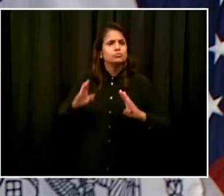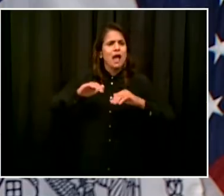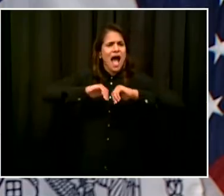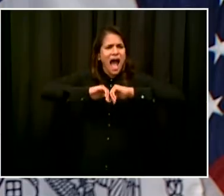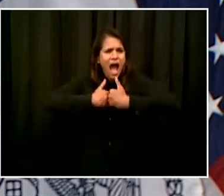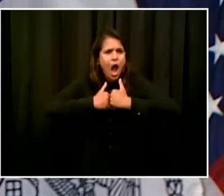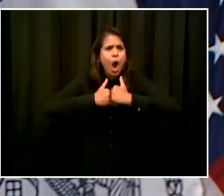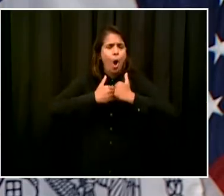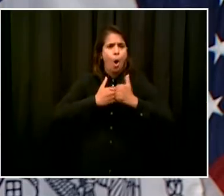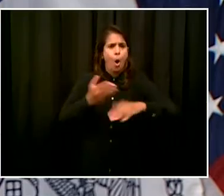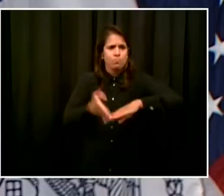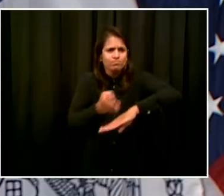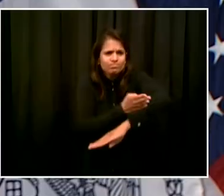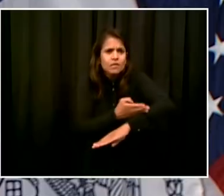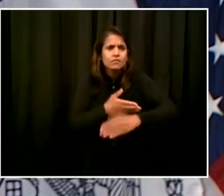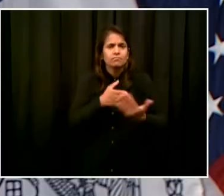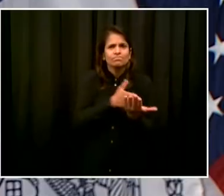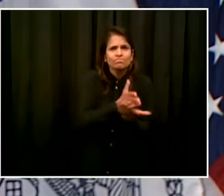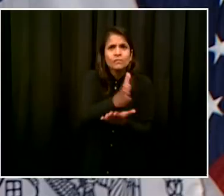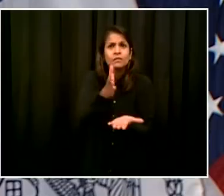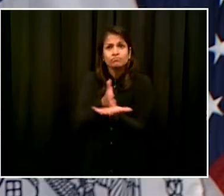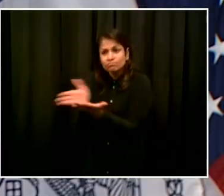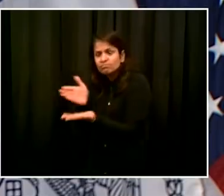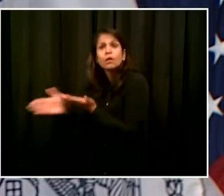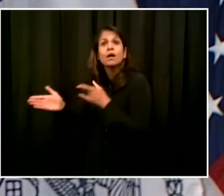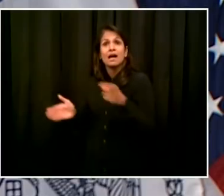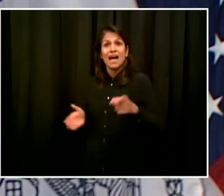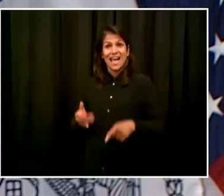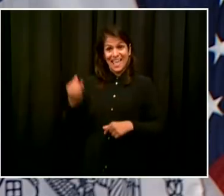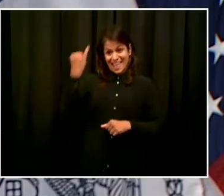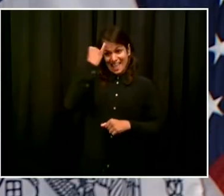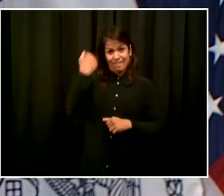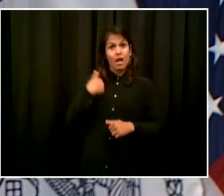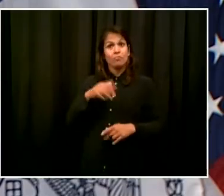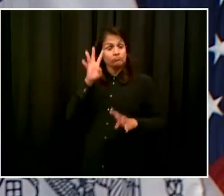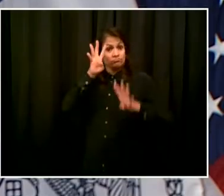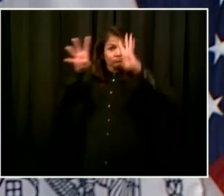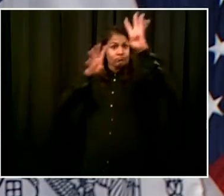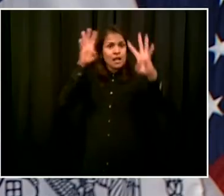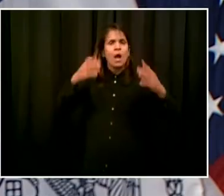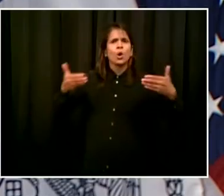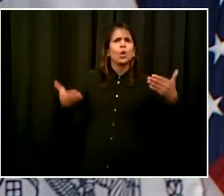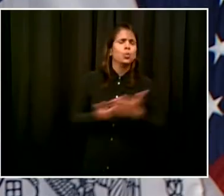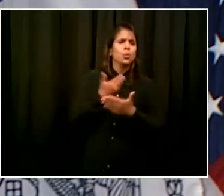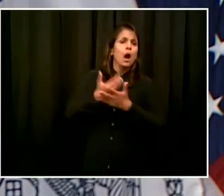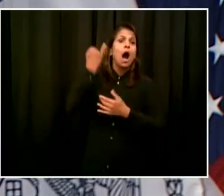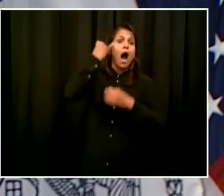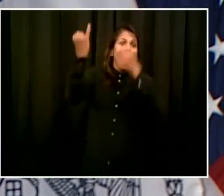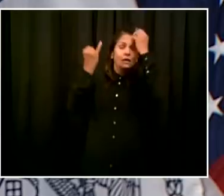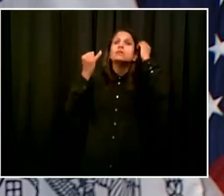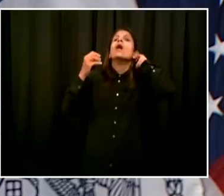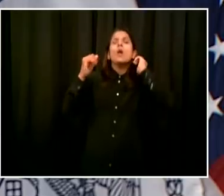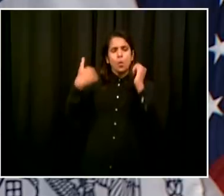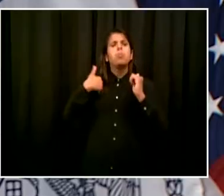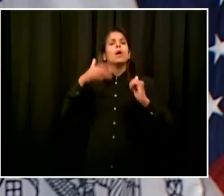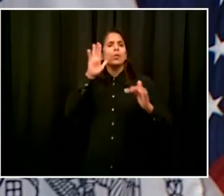BEYOND WHAT WE CAN DO CLOALLY. IF IT IS ADDRESSED APPROPRIATE, I THINITK 'S ACTUALLY GOING